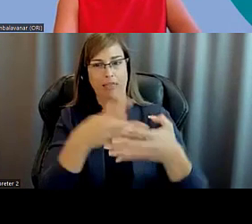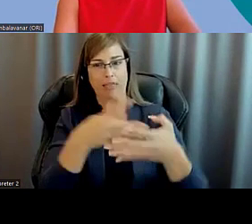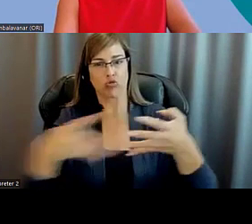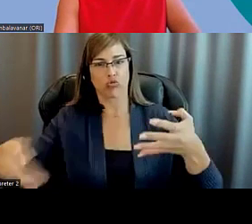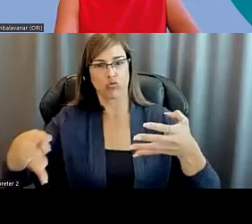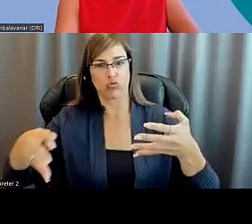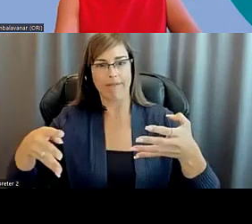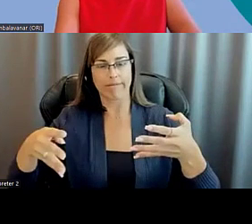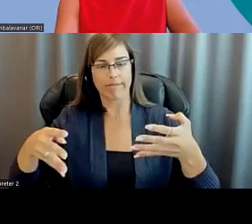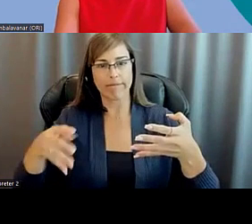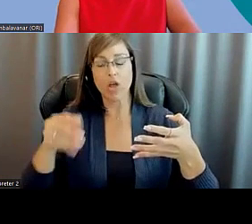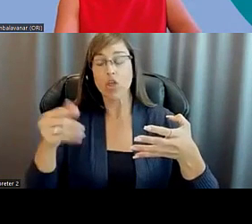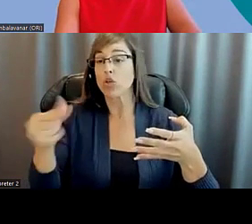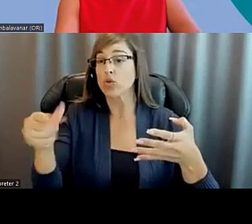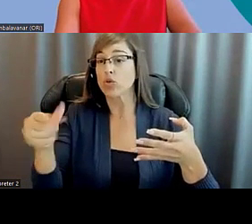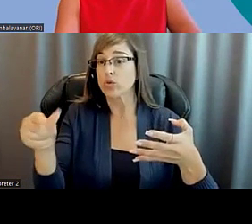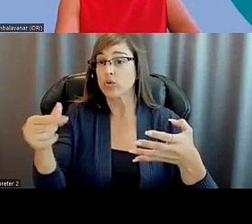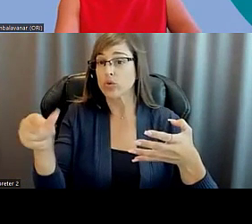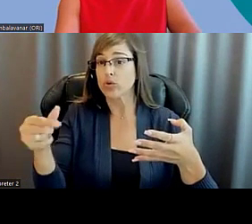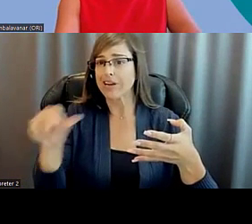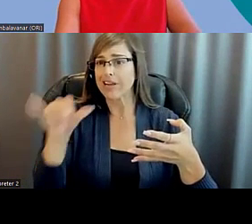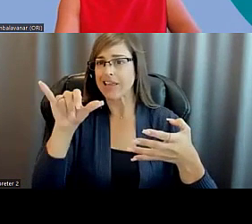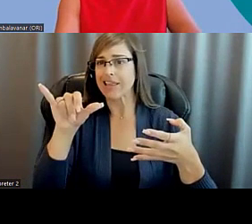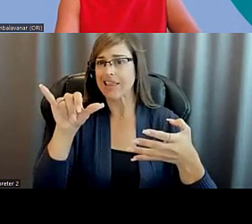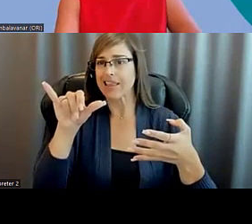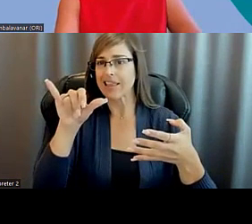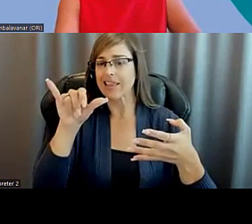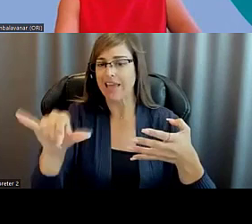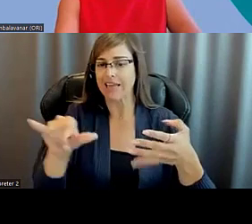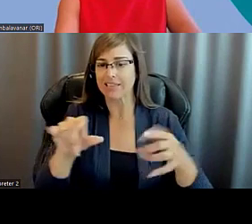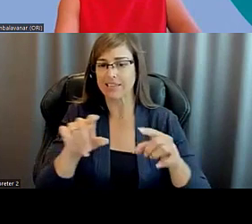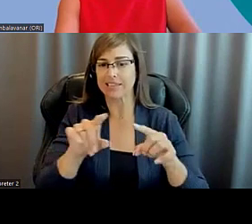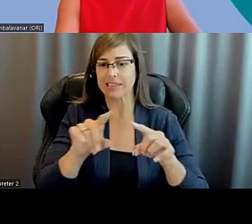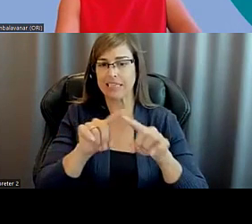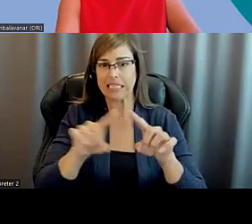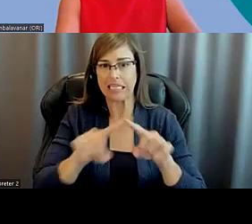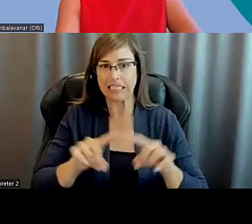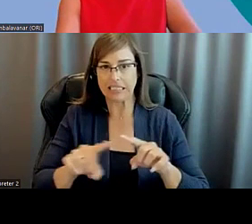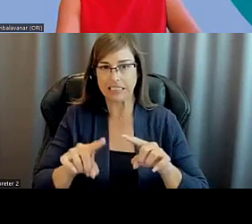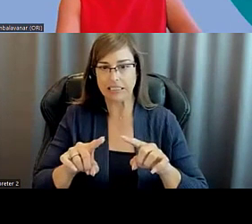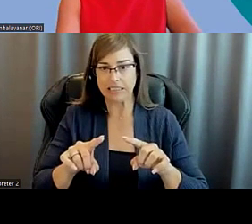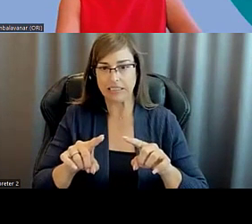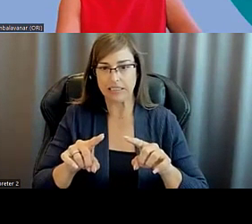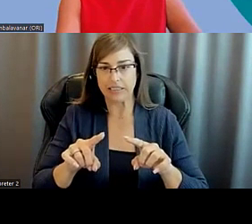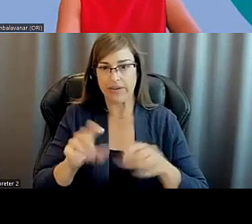these green bars, these are the different years that we received so many allegations